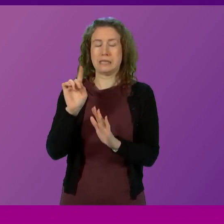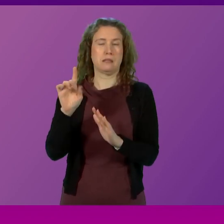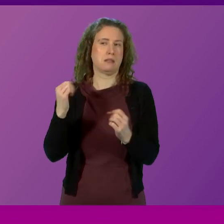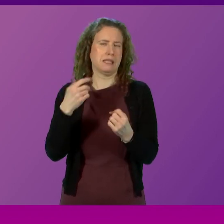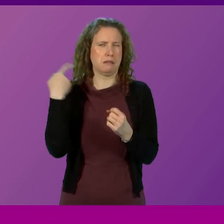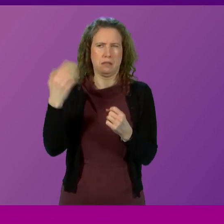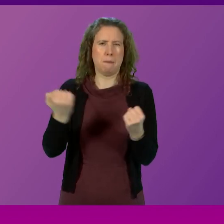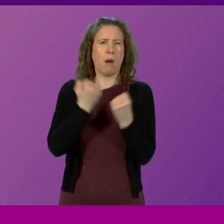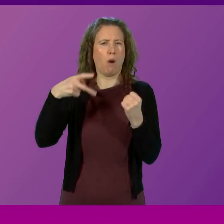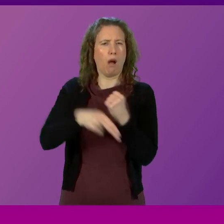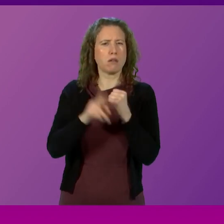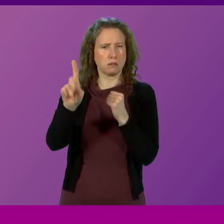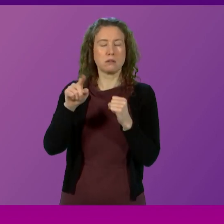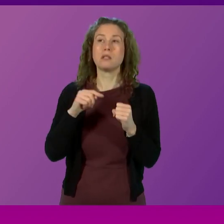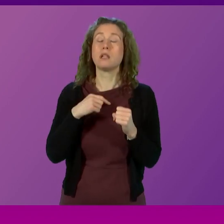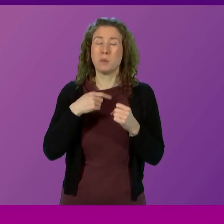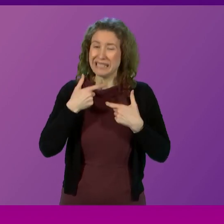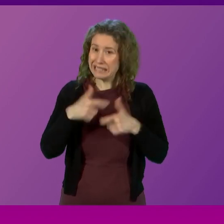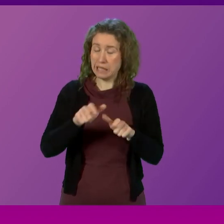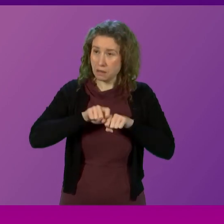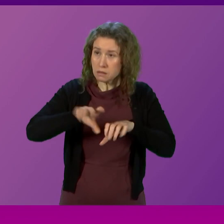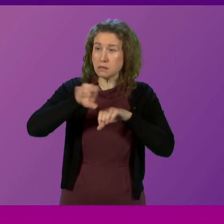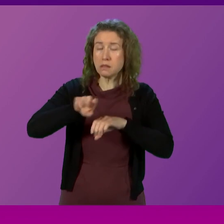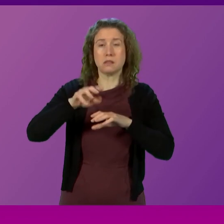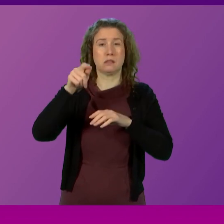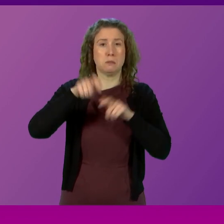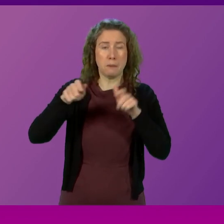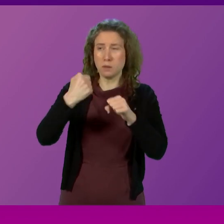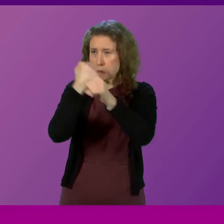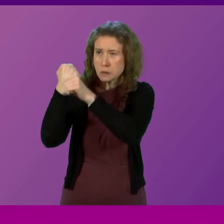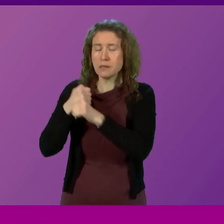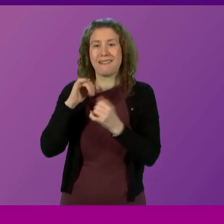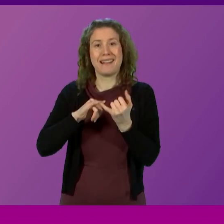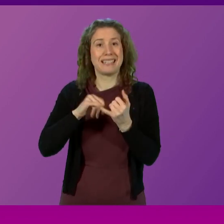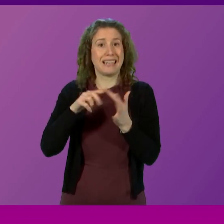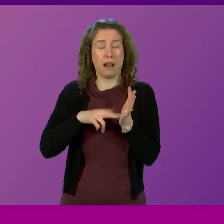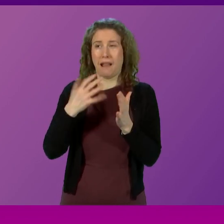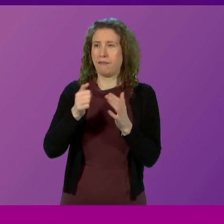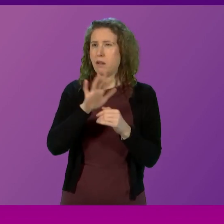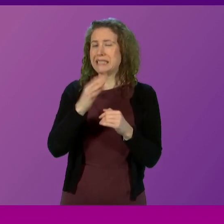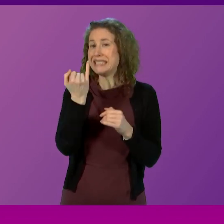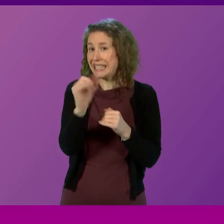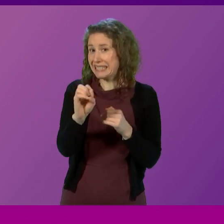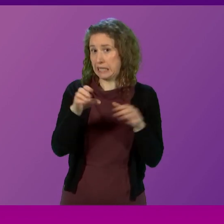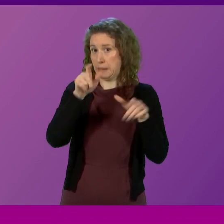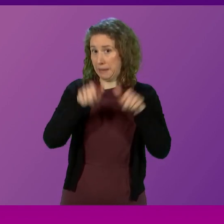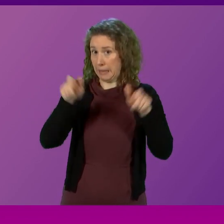cut took place. Resources continue to be deployed to Shetland, and SSEN has a 60-strong team out in